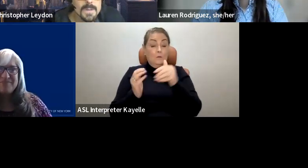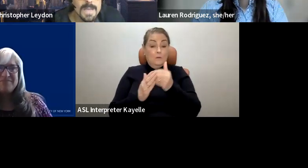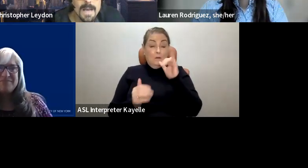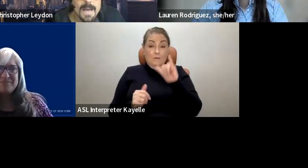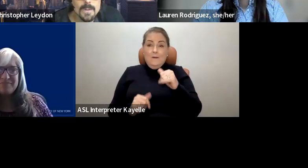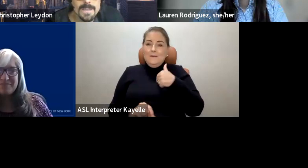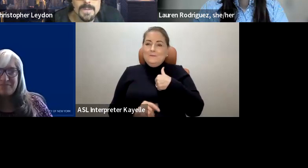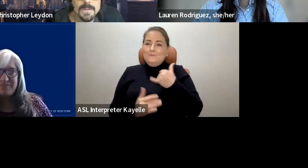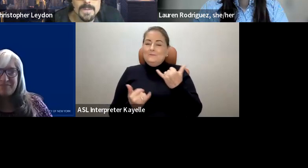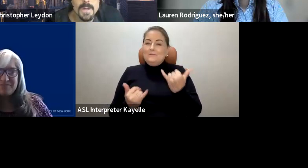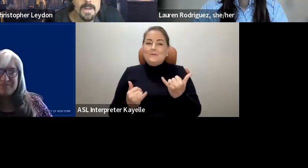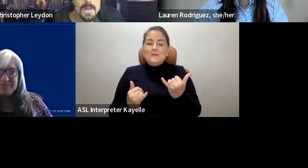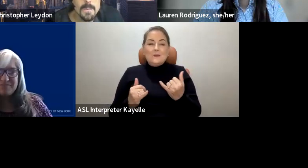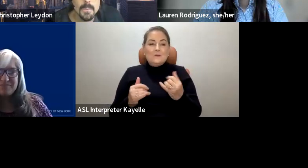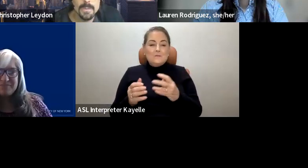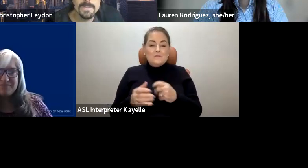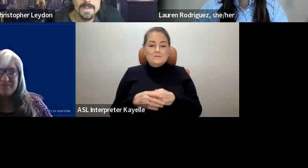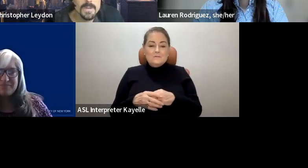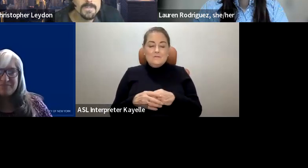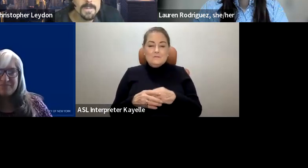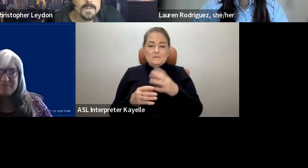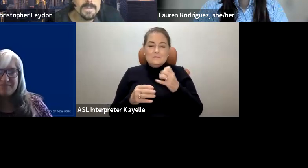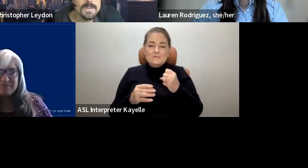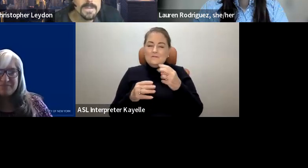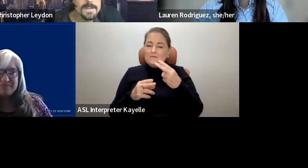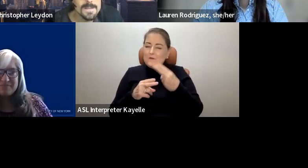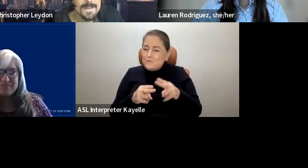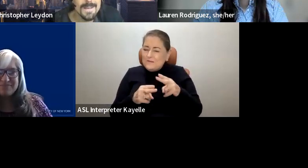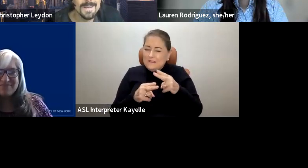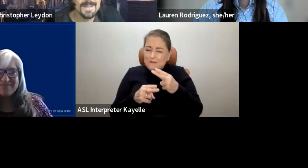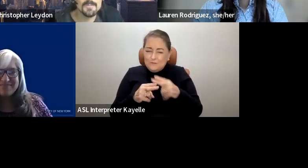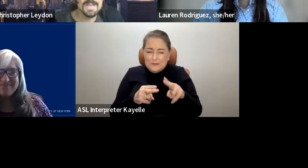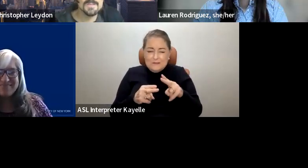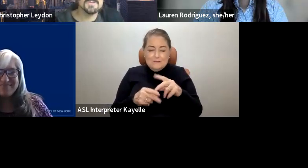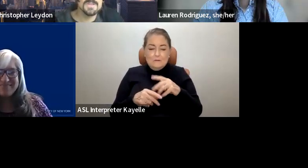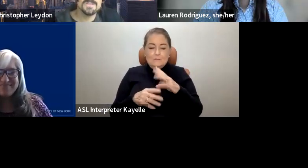would now like to briefly briefly briefly reintroduce this